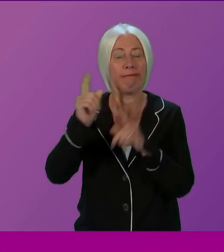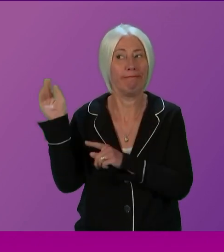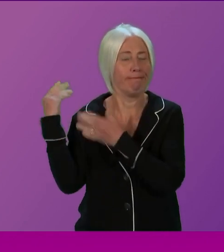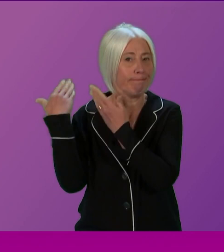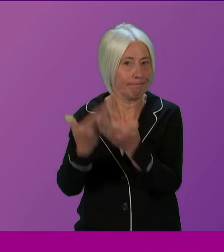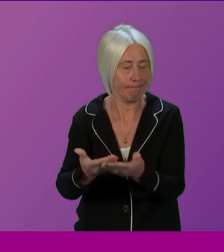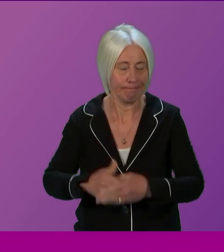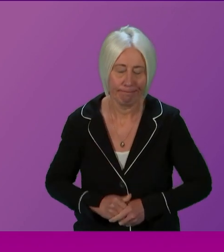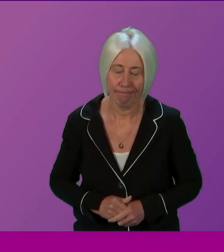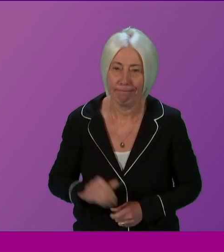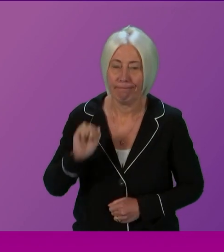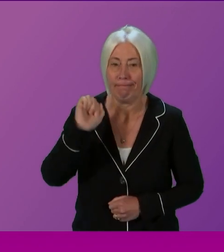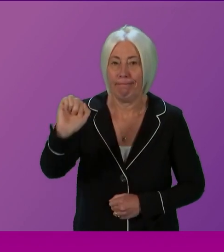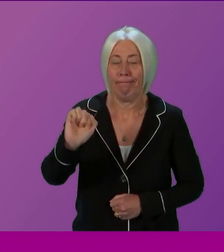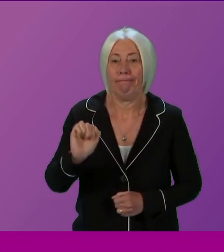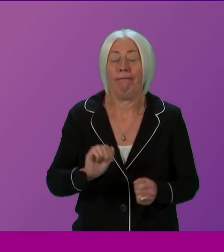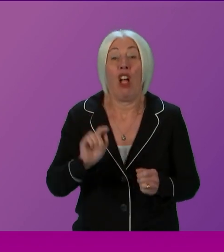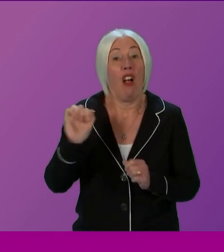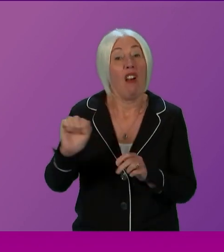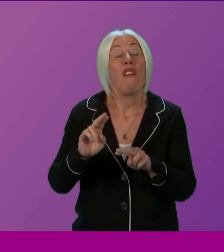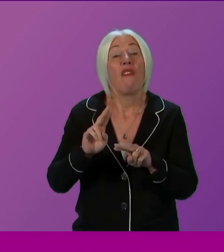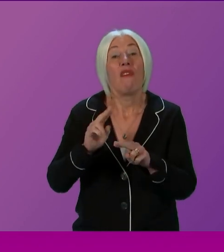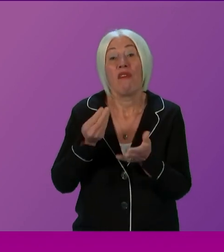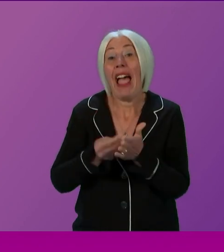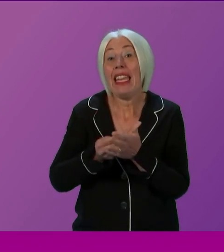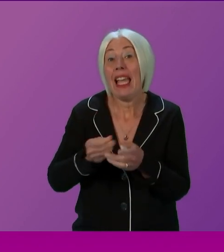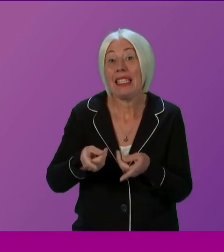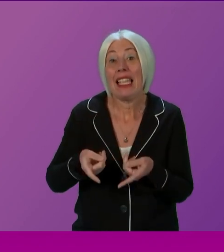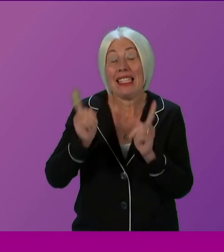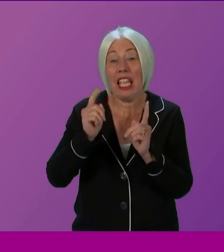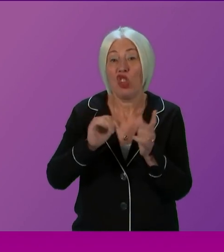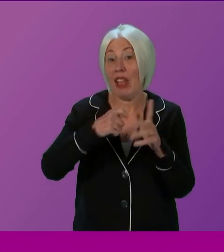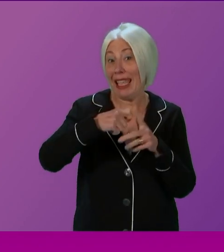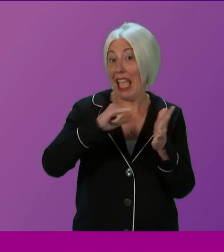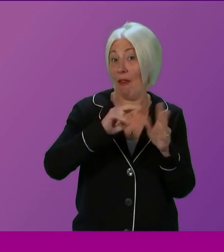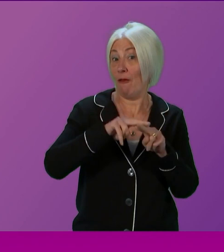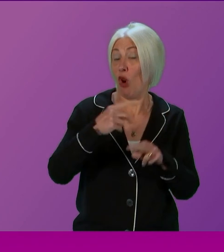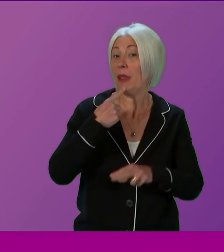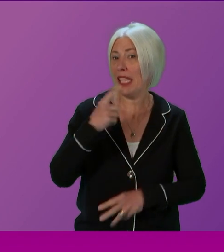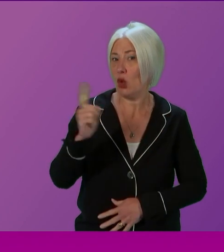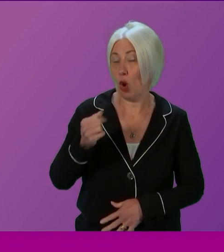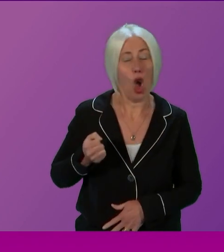Her finance secretary Kate Forbes said about Scotland that the trains never run on time,